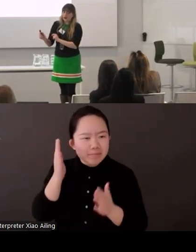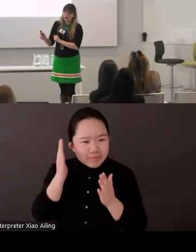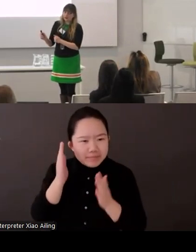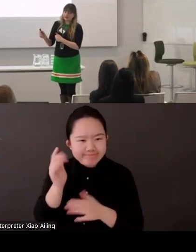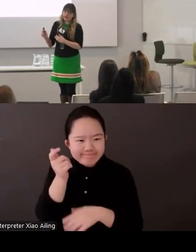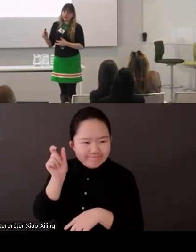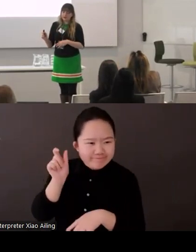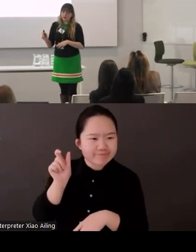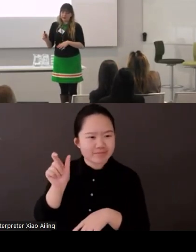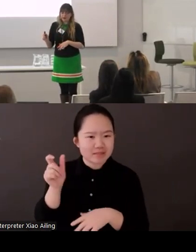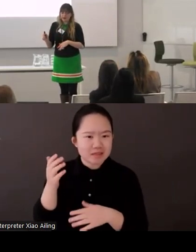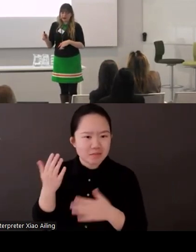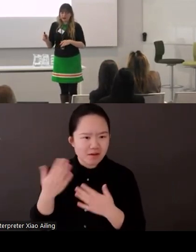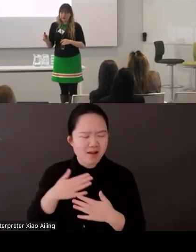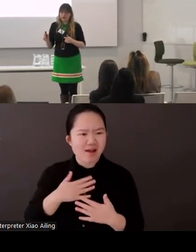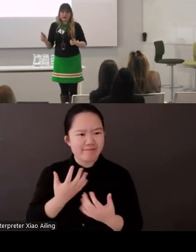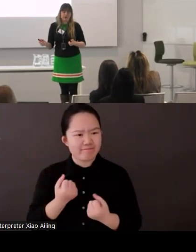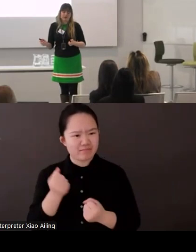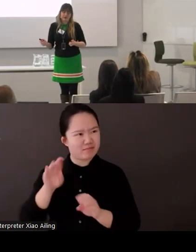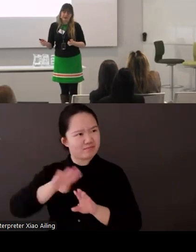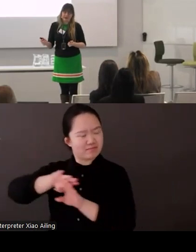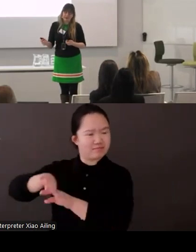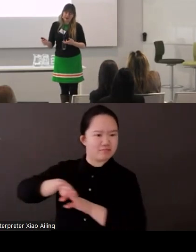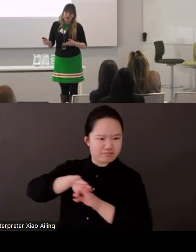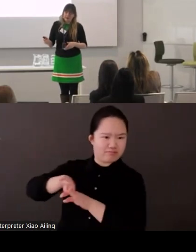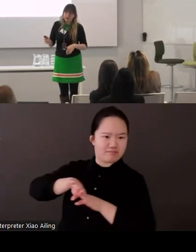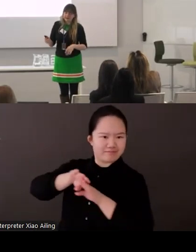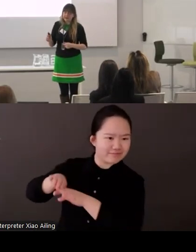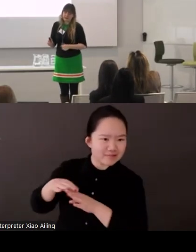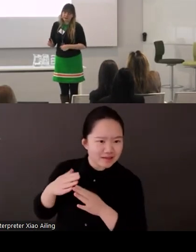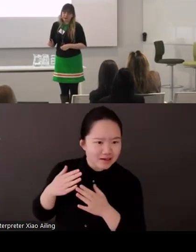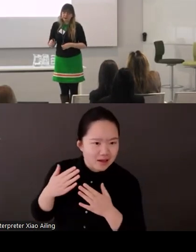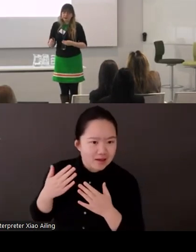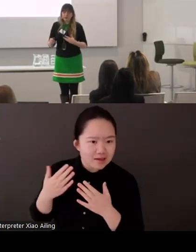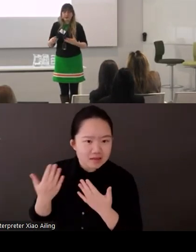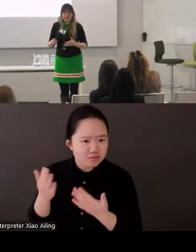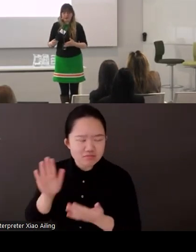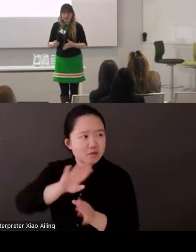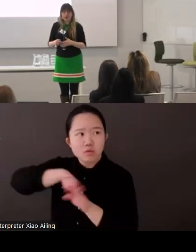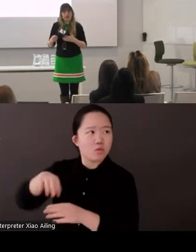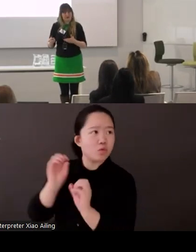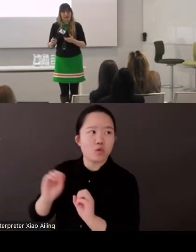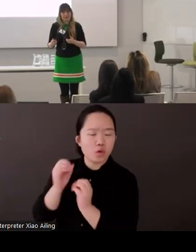Because if I couldn't remember the diagnosis, then it wasn't there. But that didn't work because it was still there all the time.